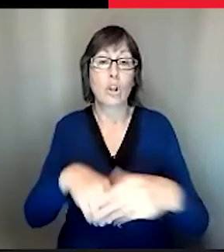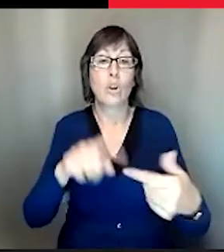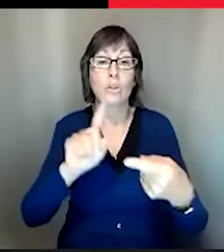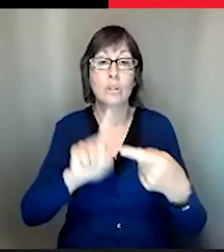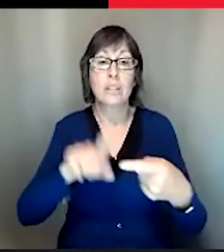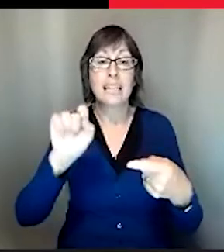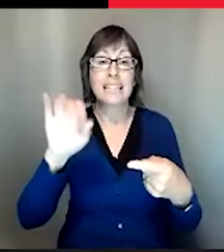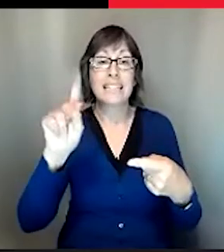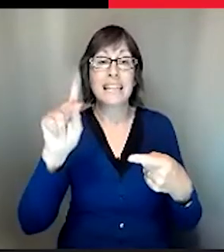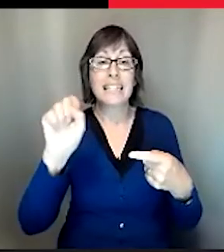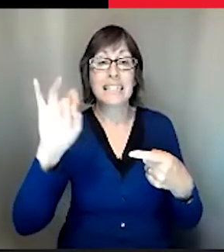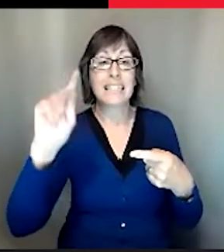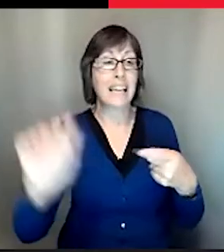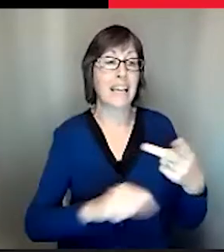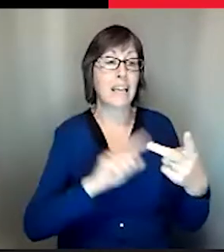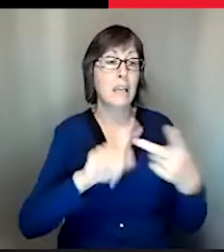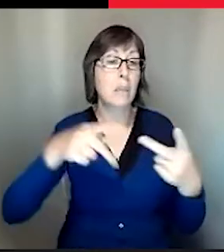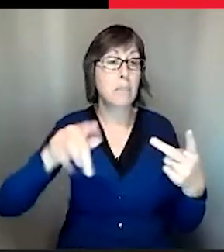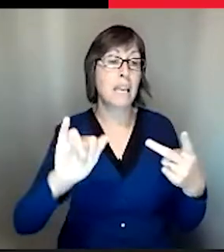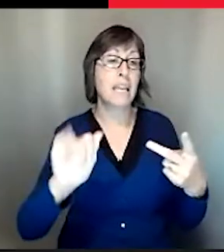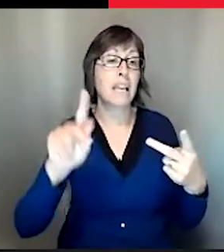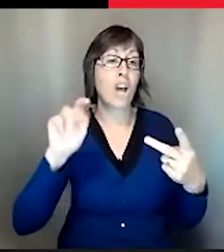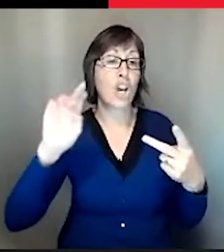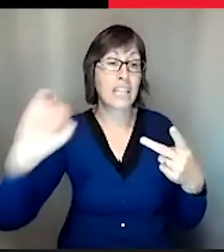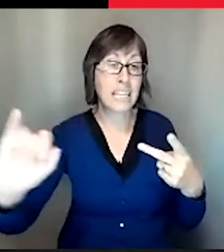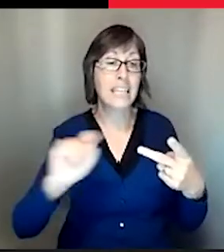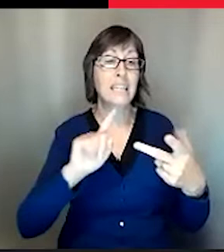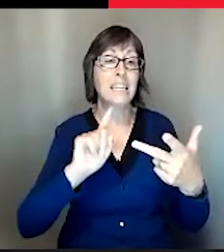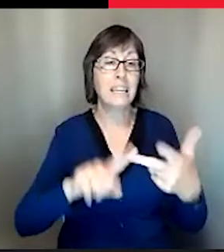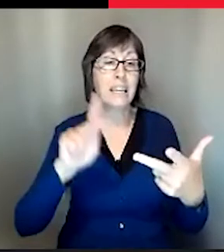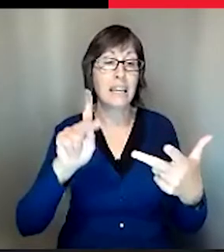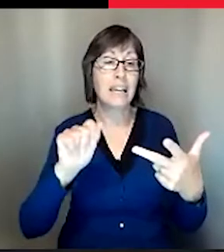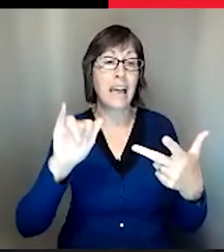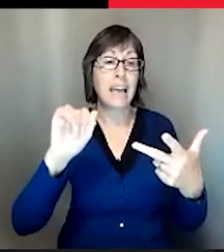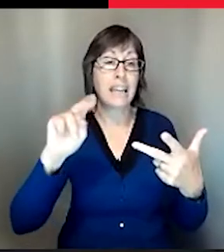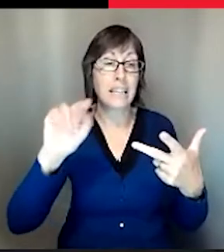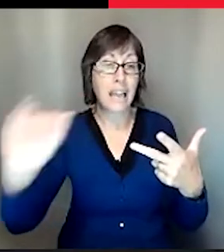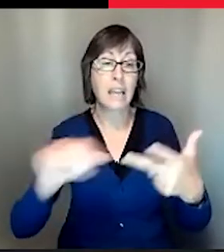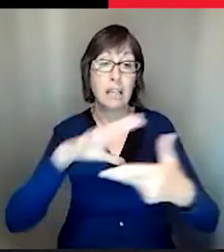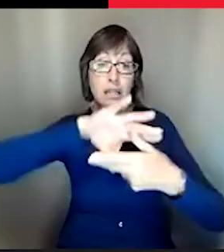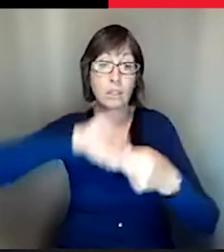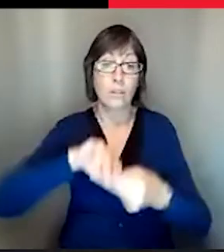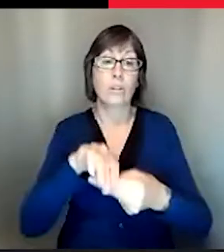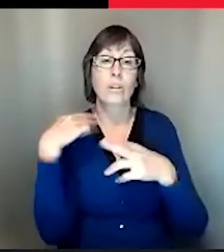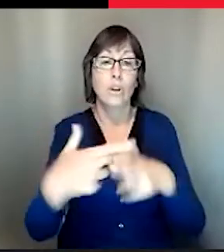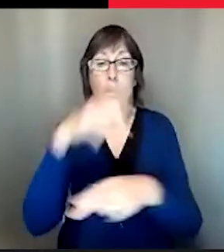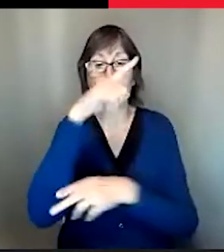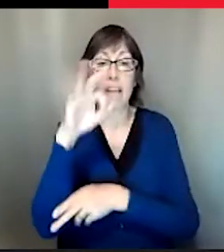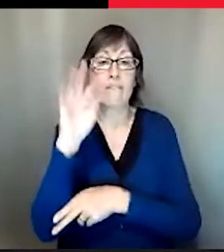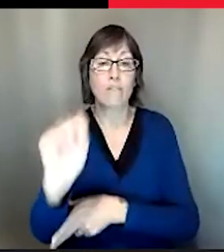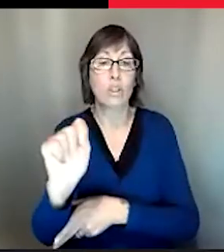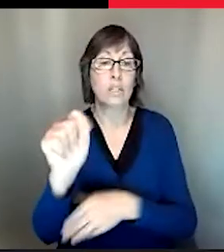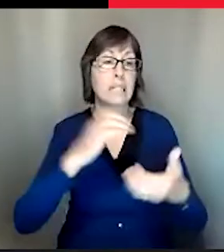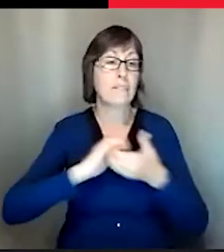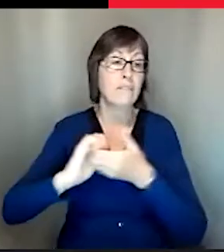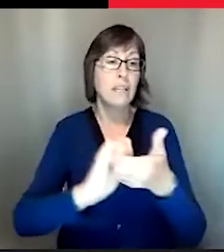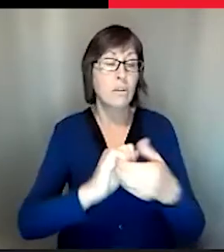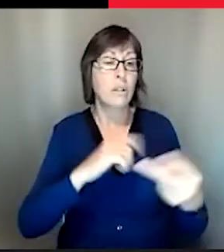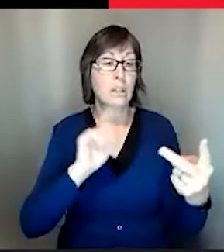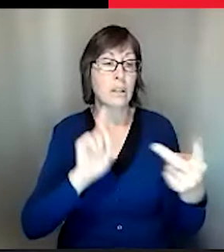and Kainai collectively known as the Blackfoot Confederacy; the Îethka Nakoda Wîcastabi